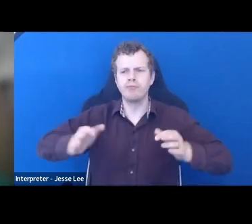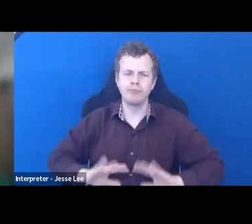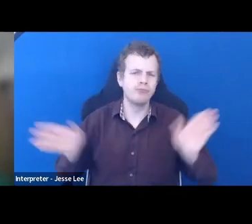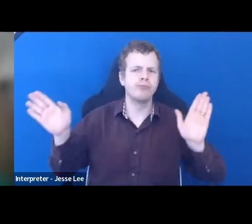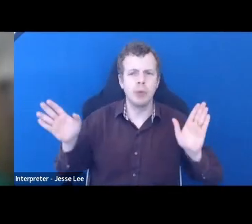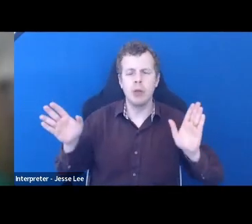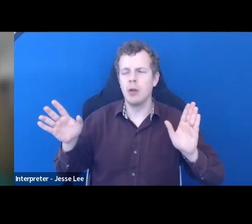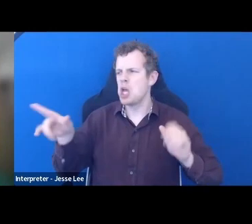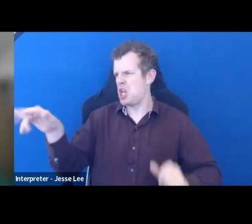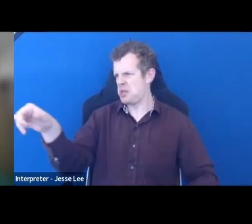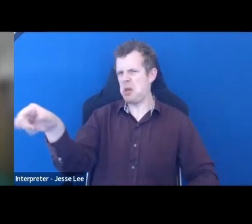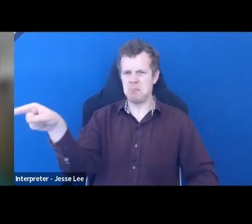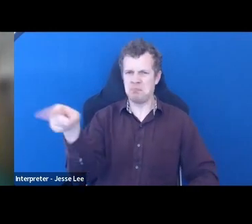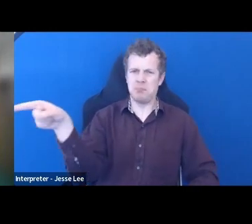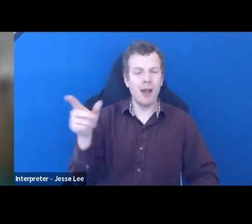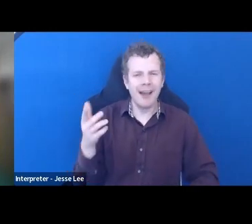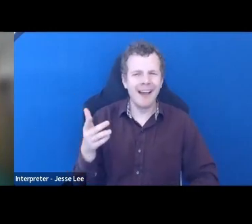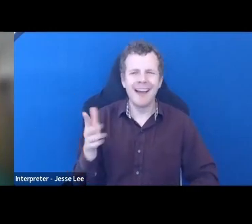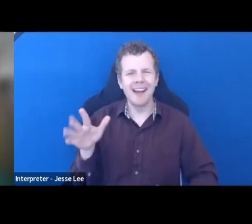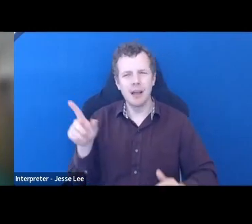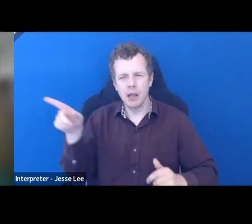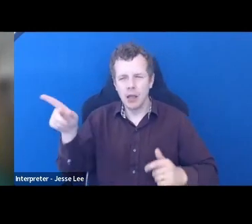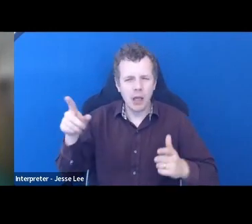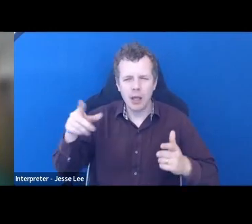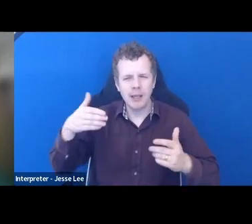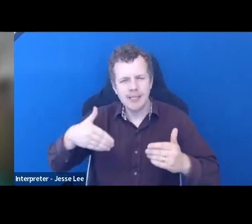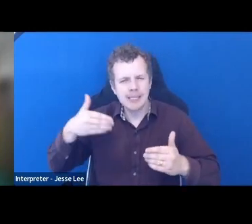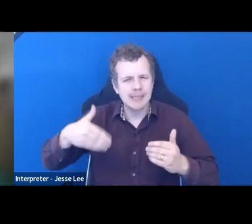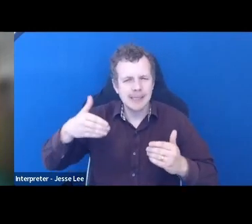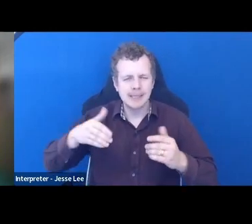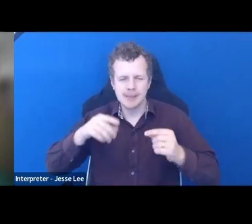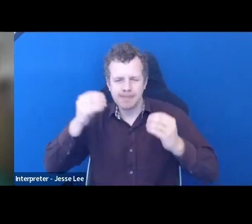It's not a we do this today and we don't look back, right?